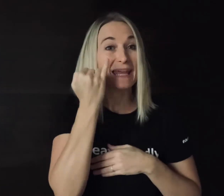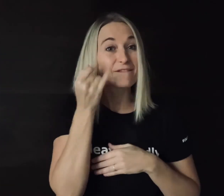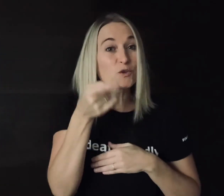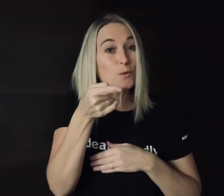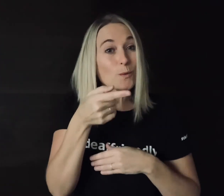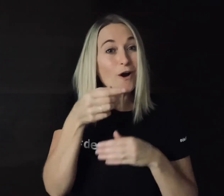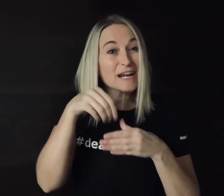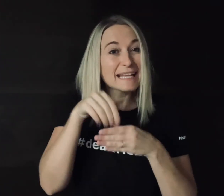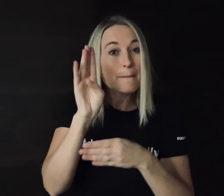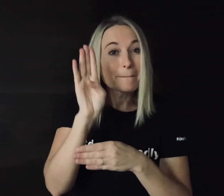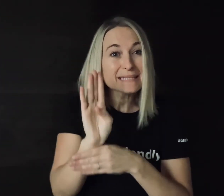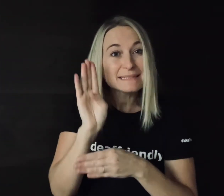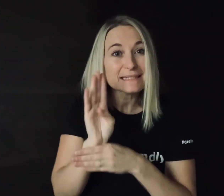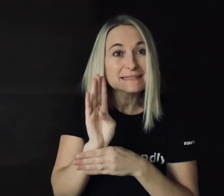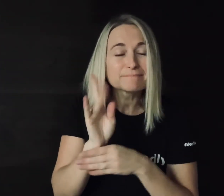If you are in businesses,